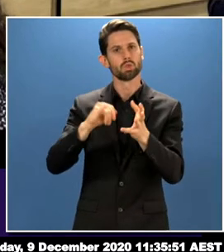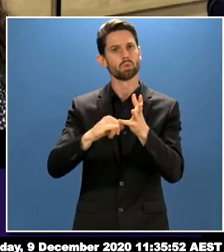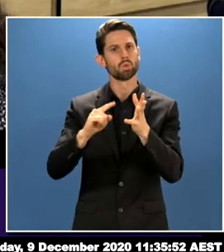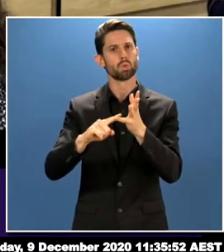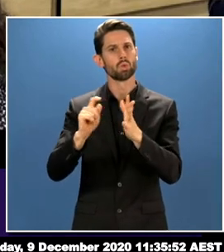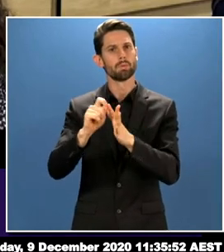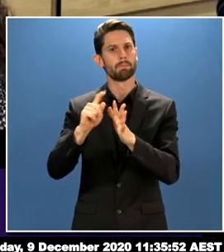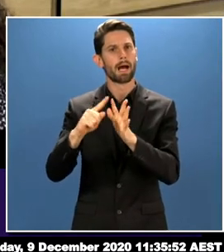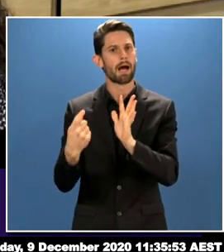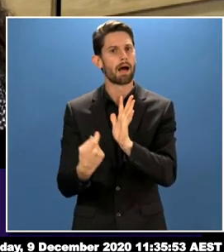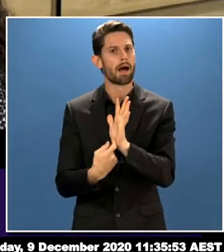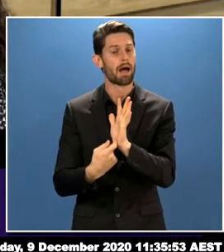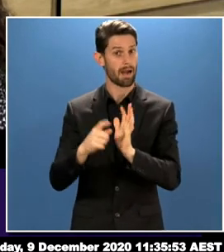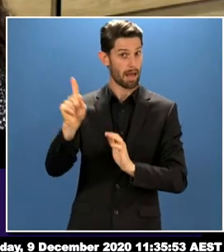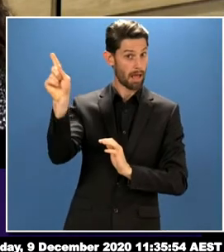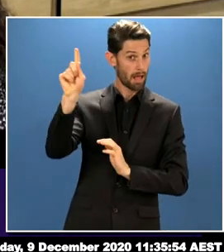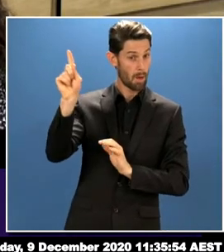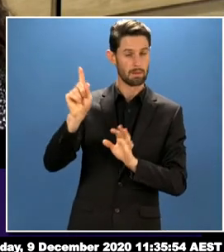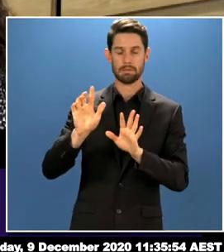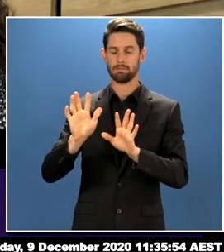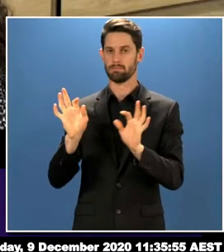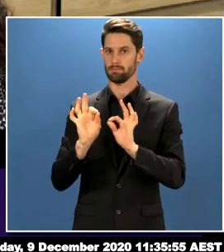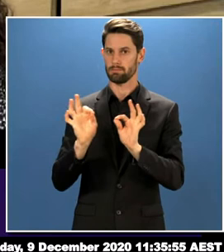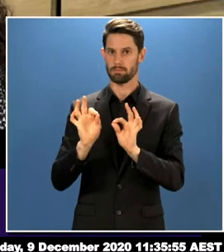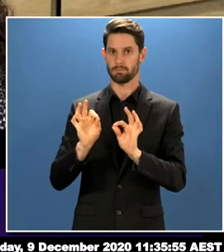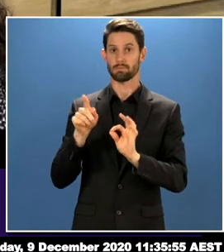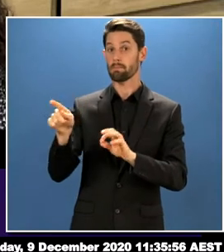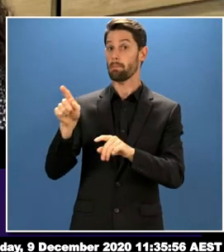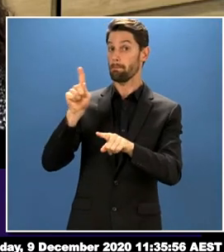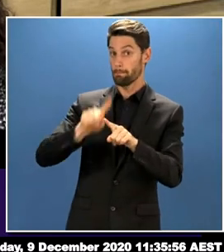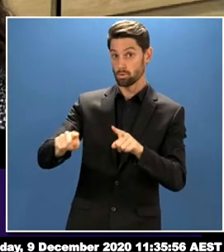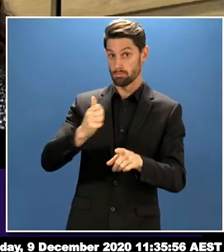these days, it's predominantly income tax.